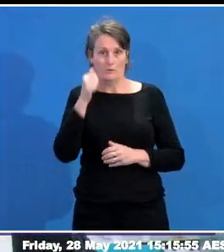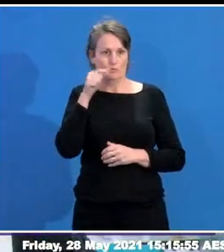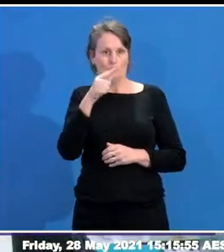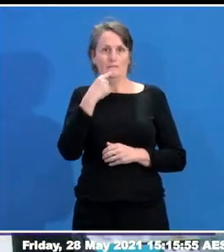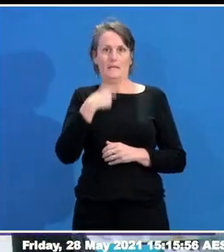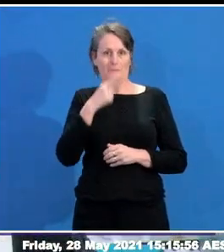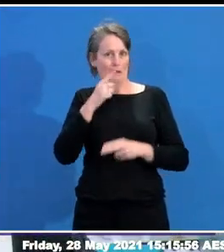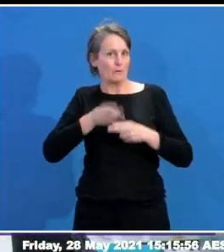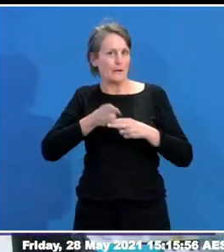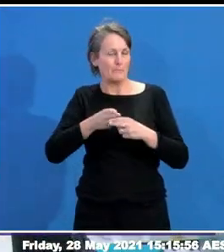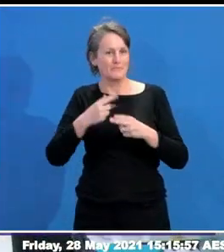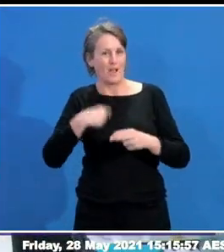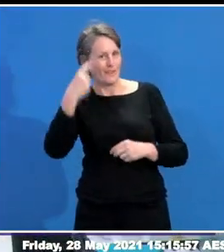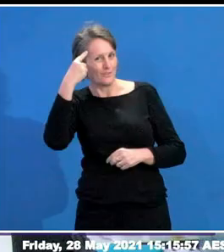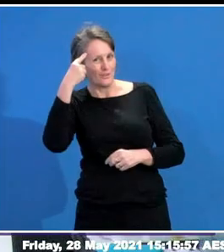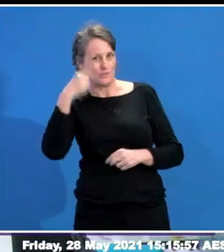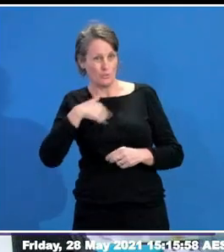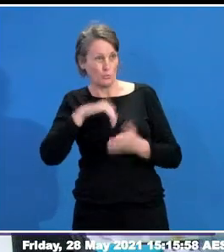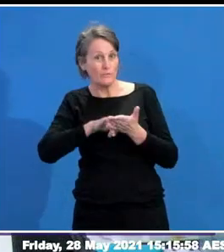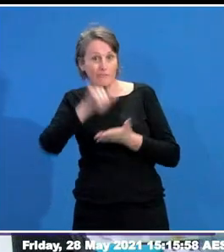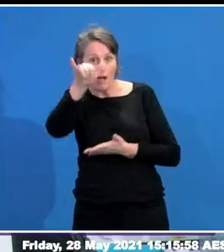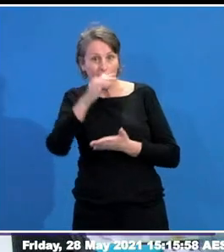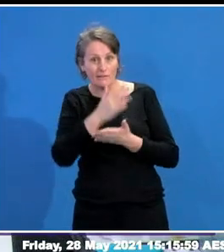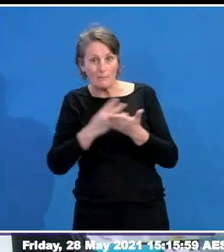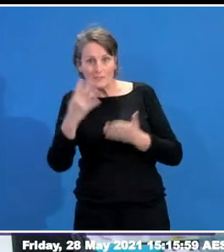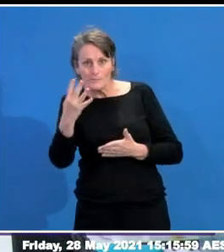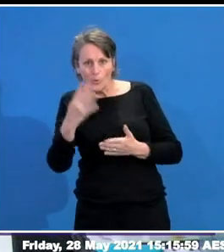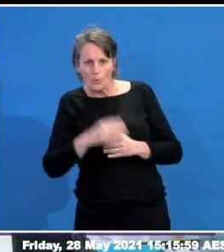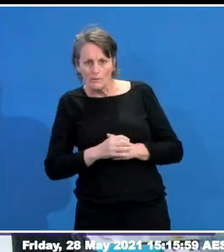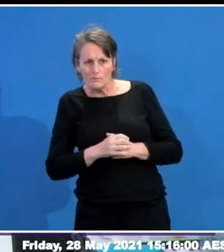I'm very conscious that you want to catch a 4.30 plane.